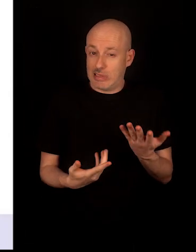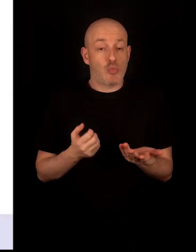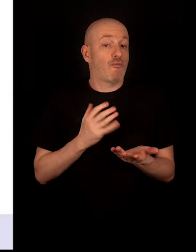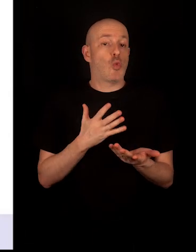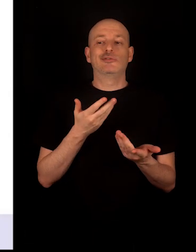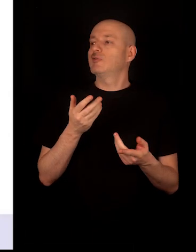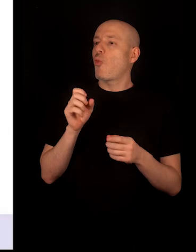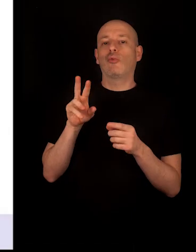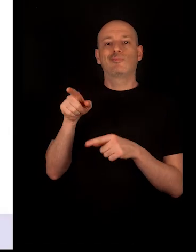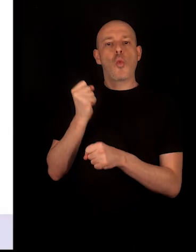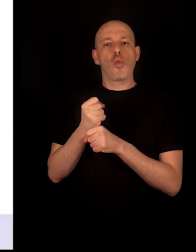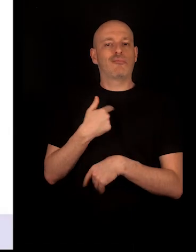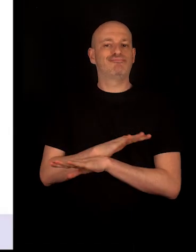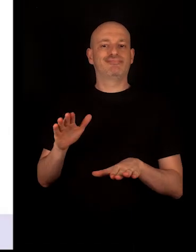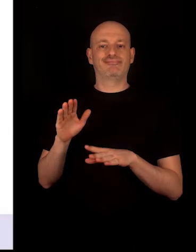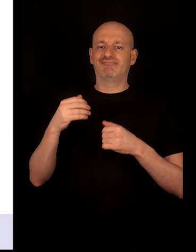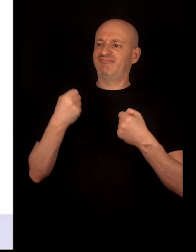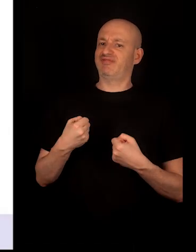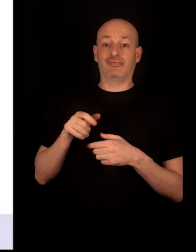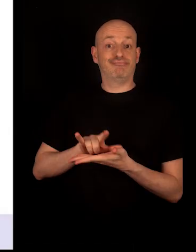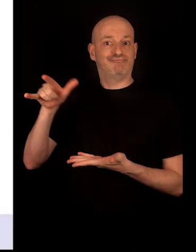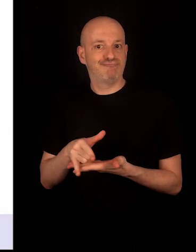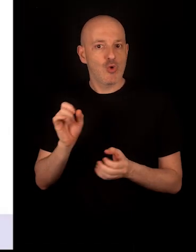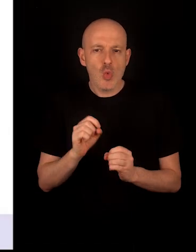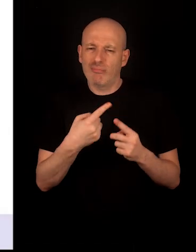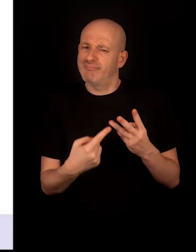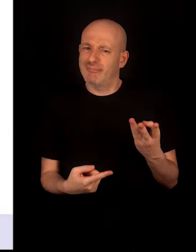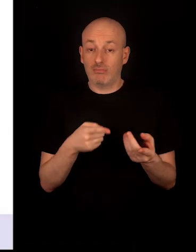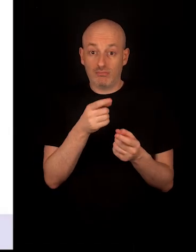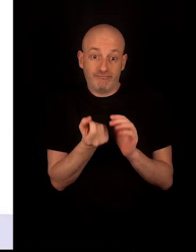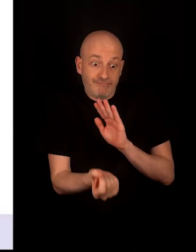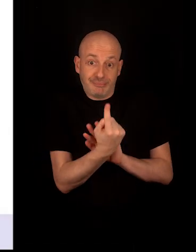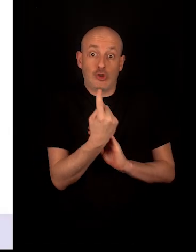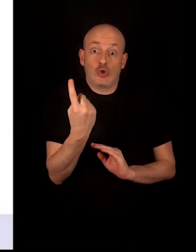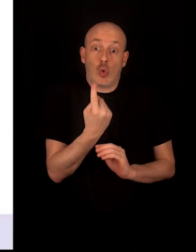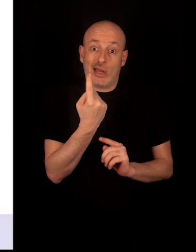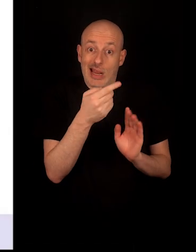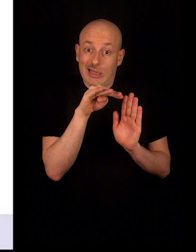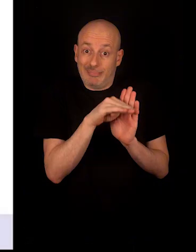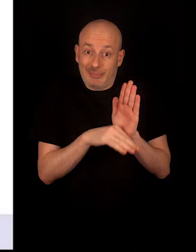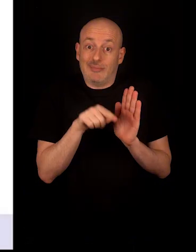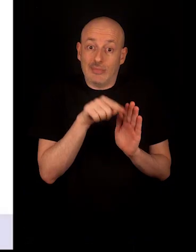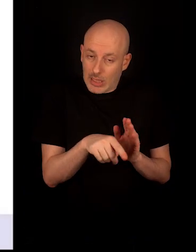and of course, strikes. If you face an unforeseen circumstance, here as well,